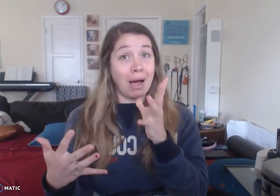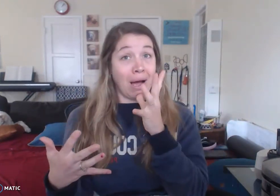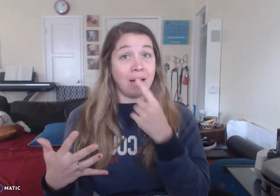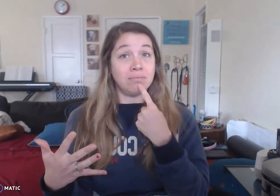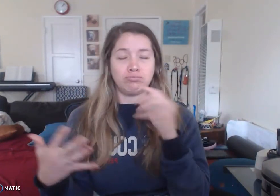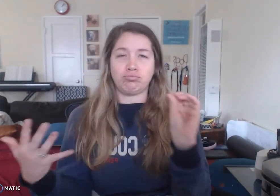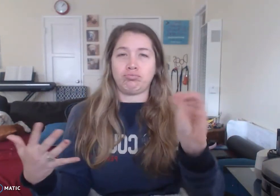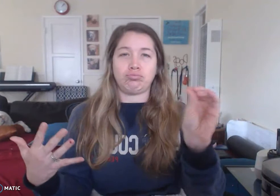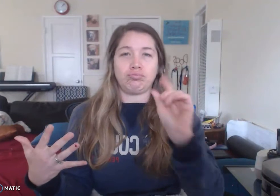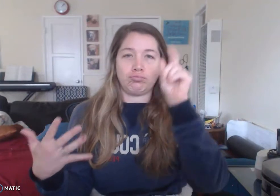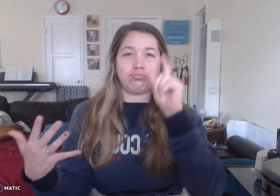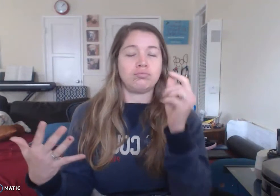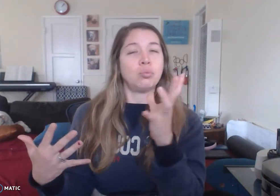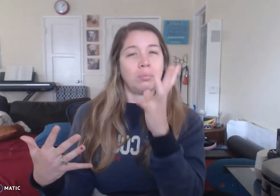So for mom there's no grammatical NMM